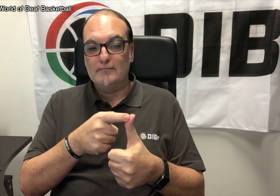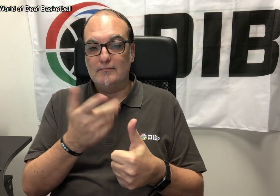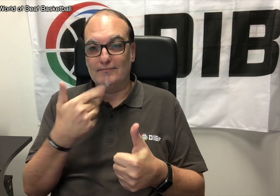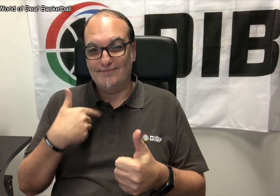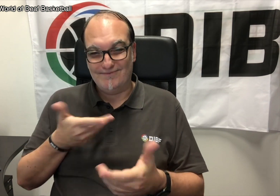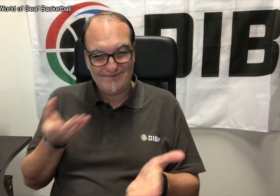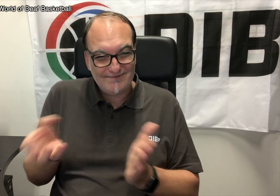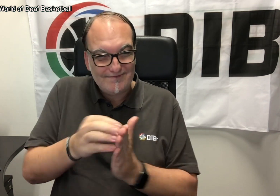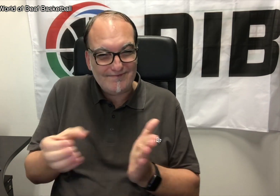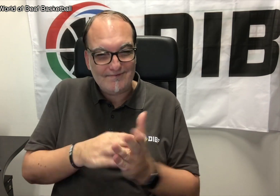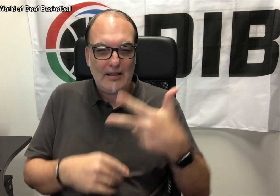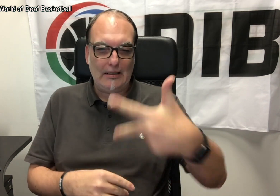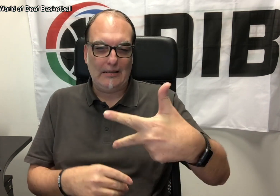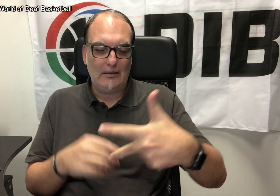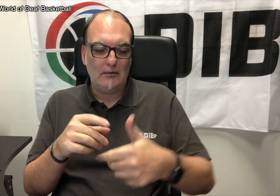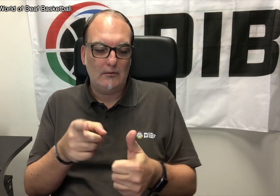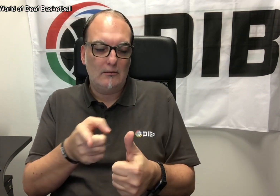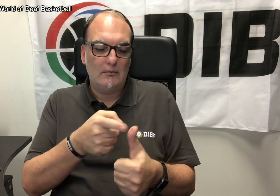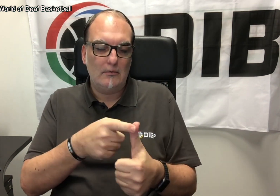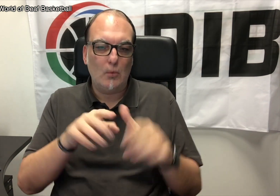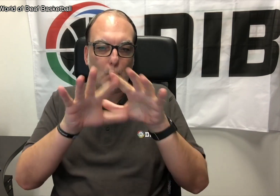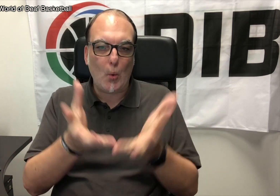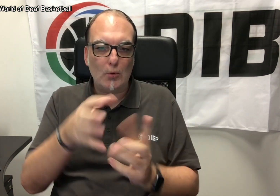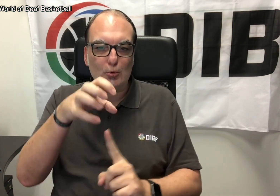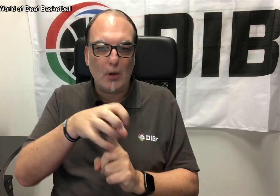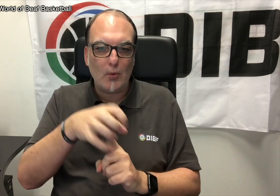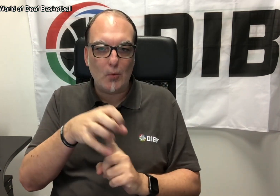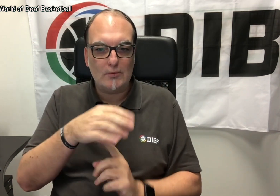Three items were added: World Championships